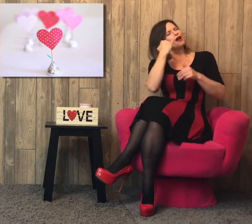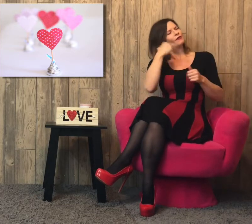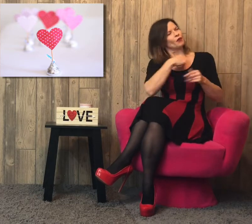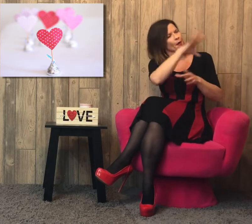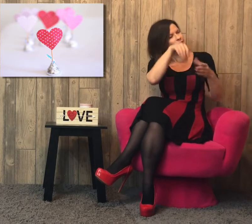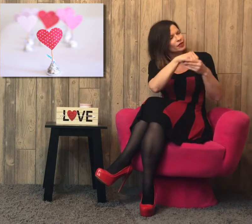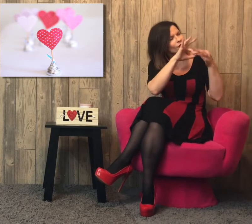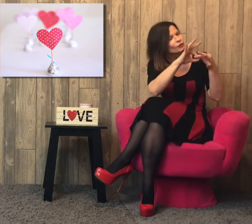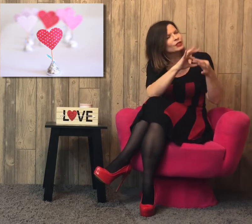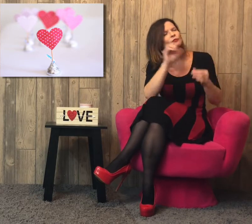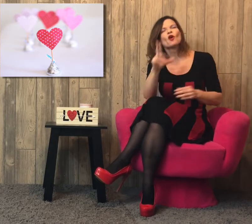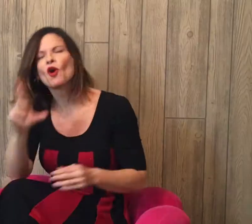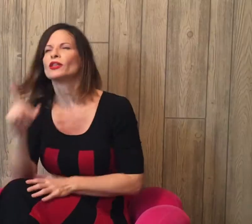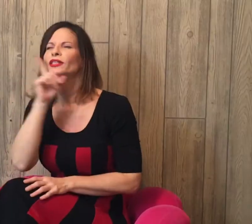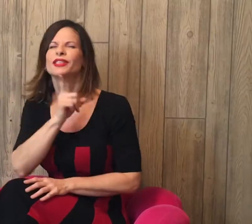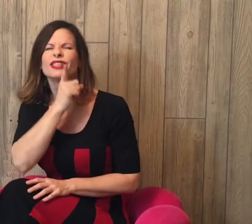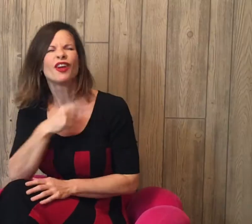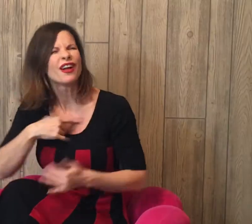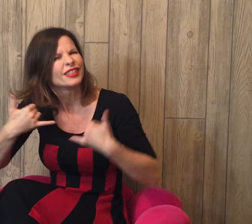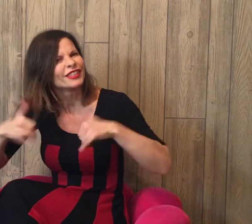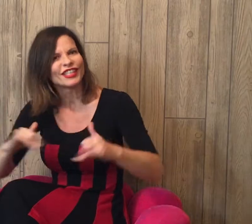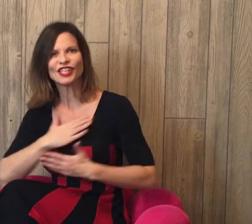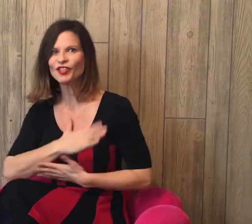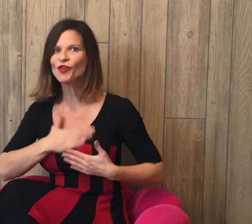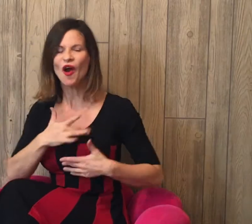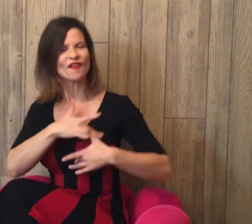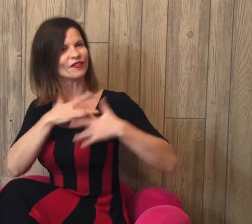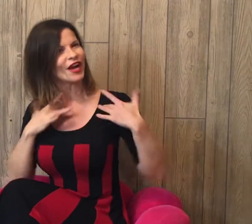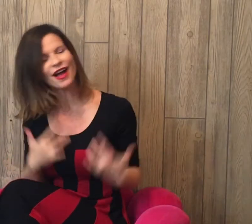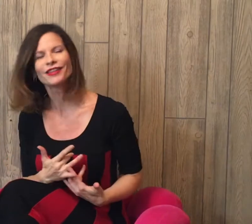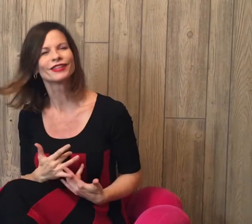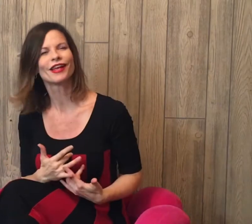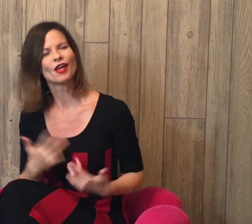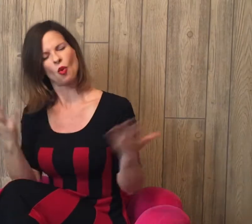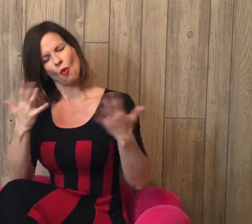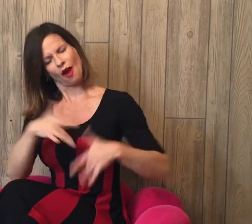Whether I'm in a relationship or single, I still enjoy Valentine's Day.